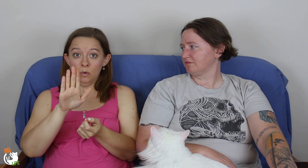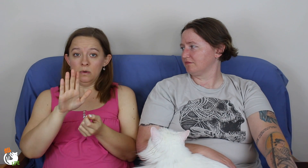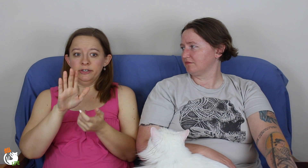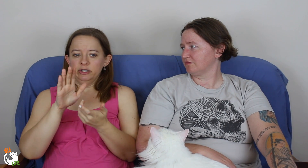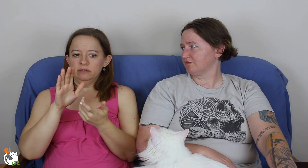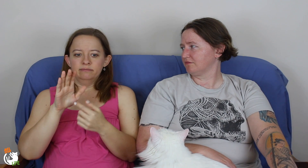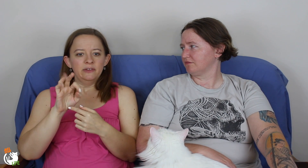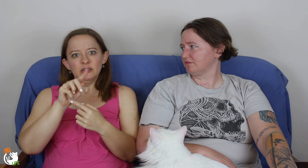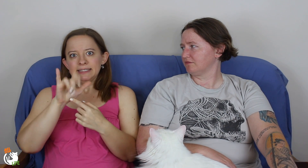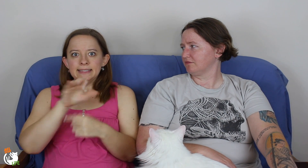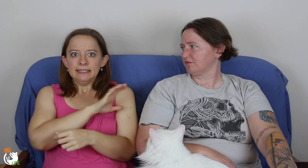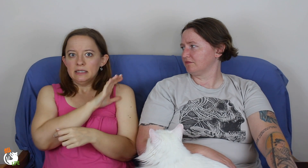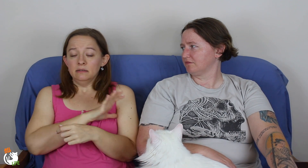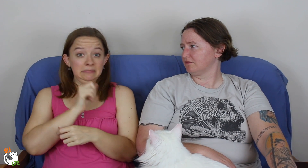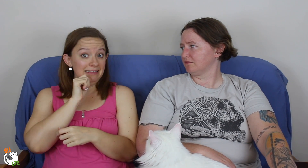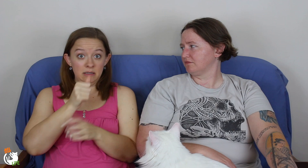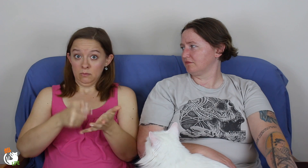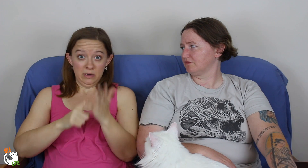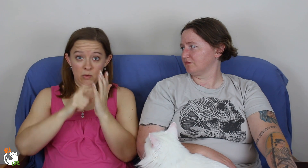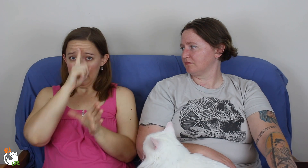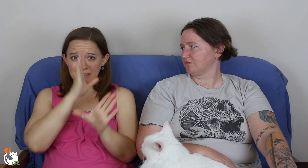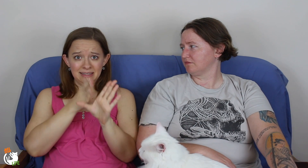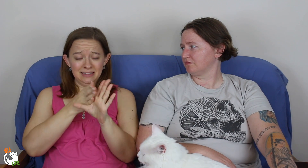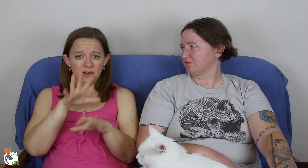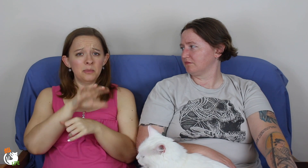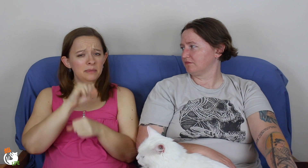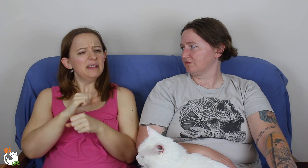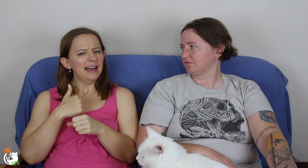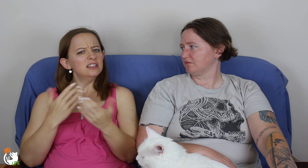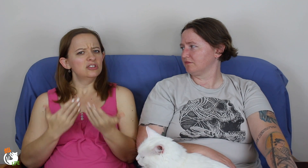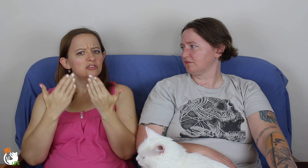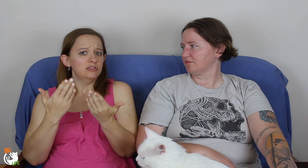I would suggest if your fertility clinic does not require a psych appointment,